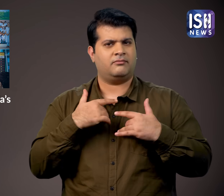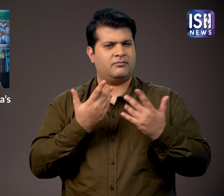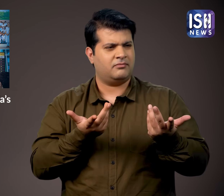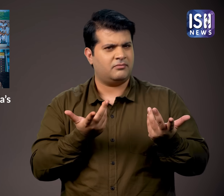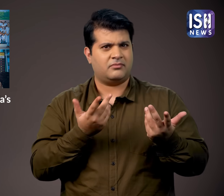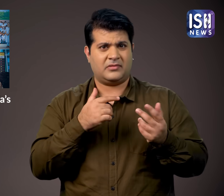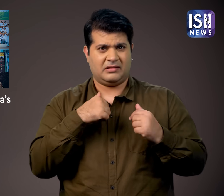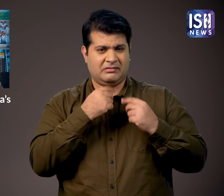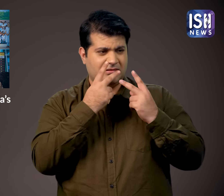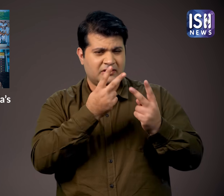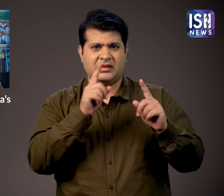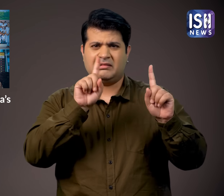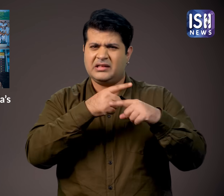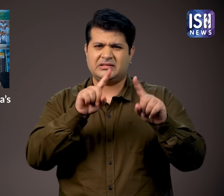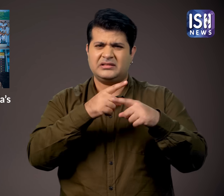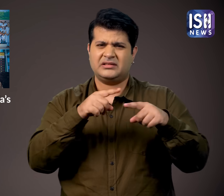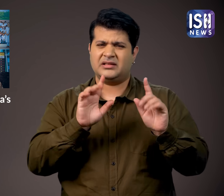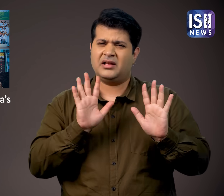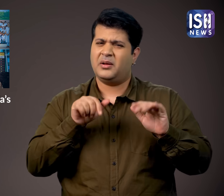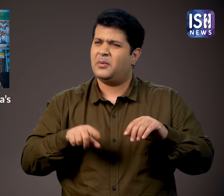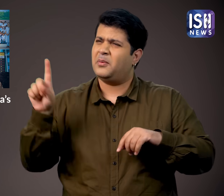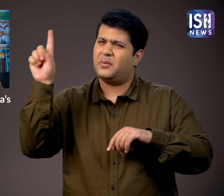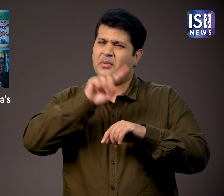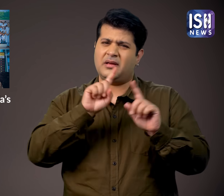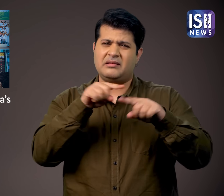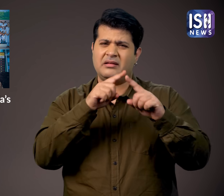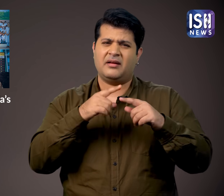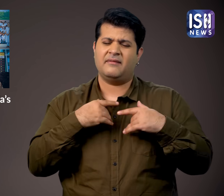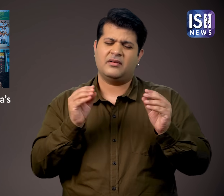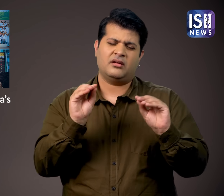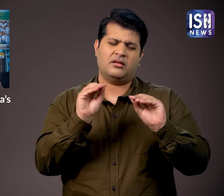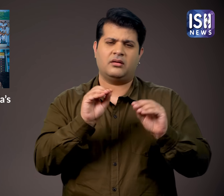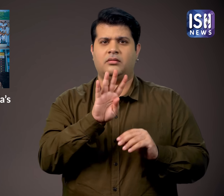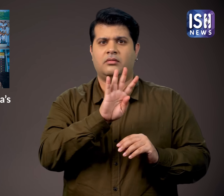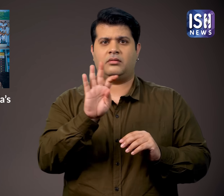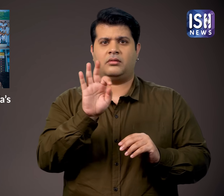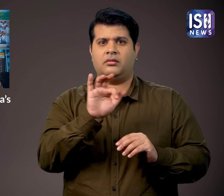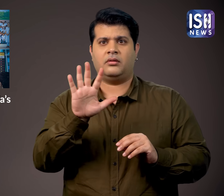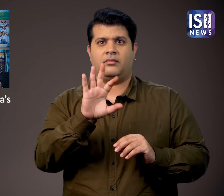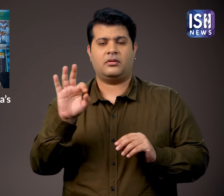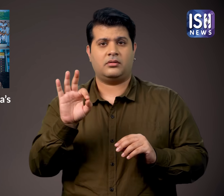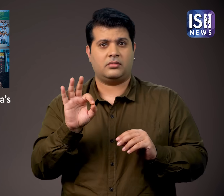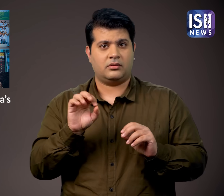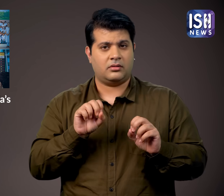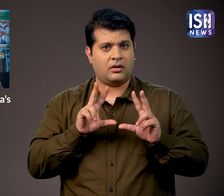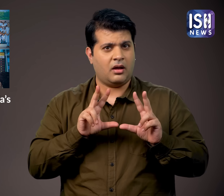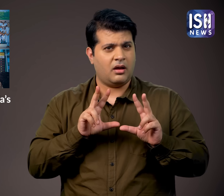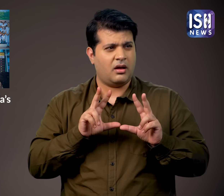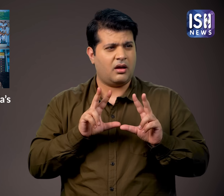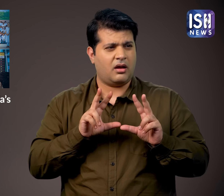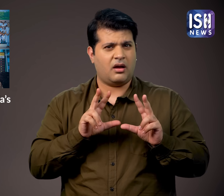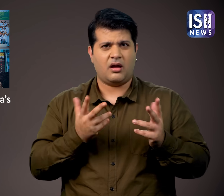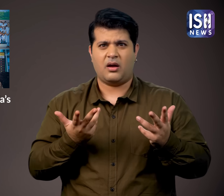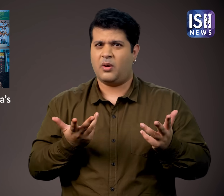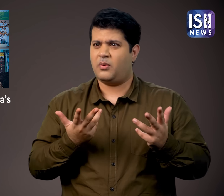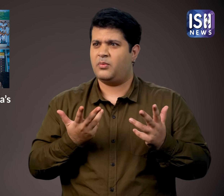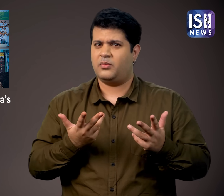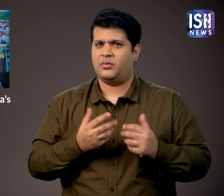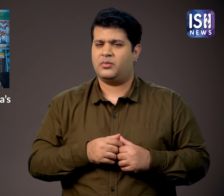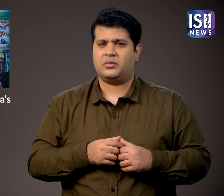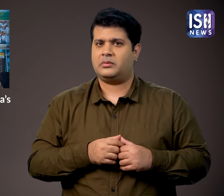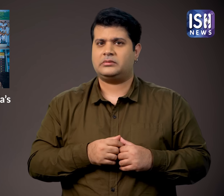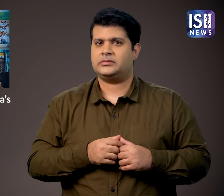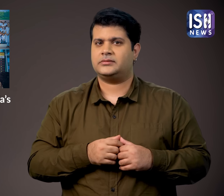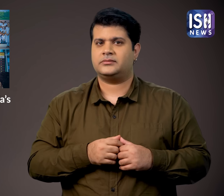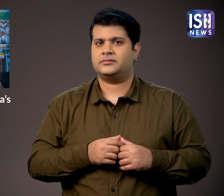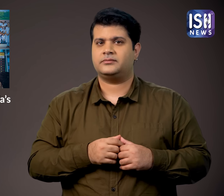Shockingly, around 400–500 flights were reduced from daily schedule. Terrible!